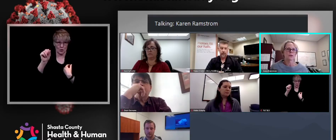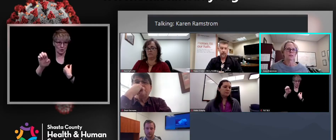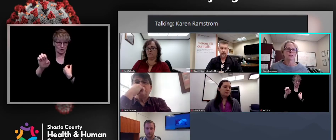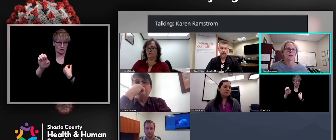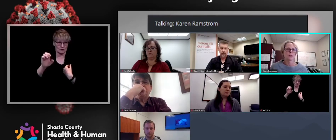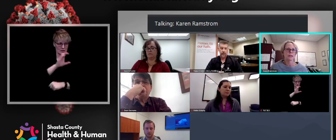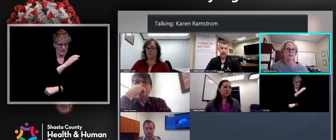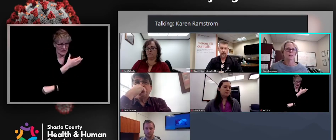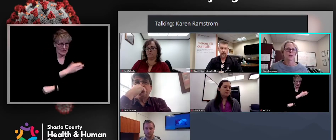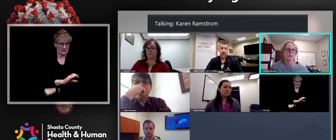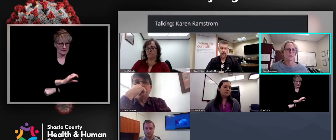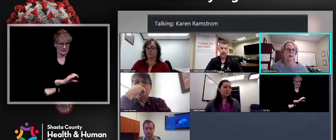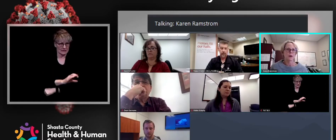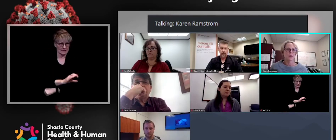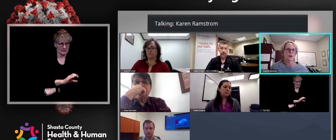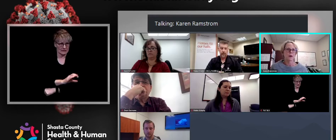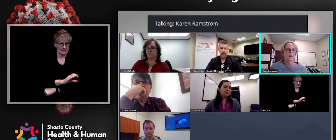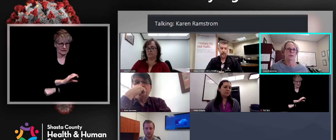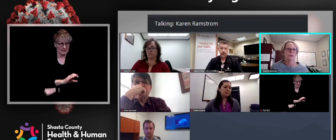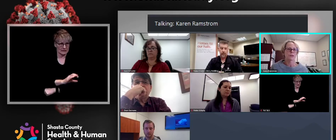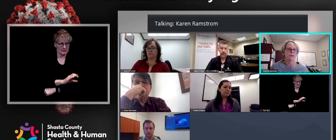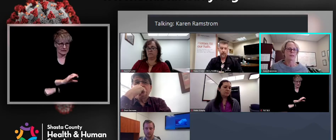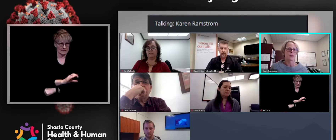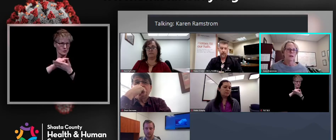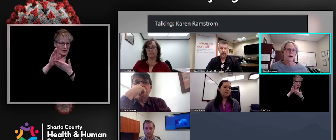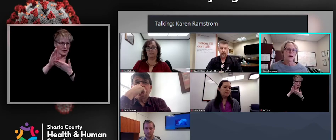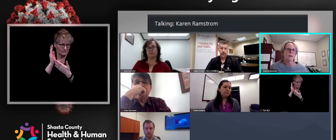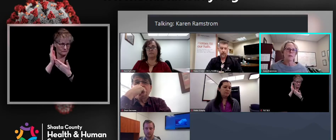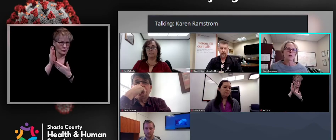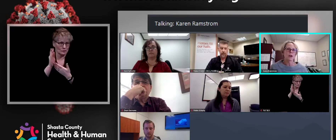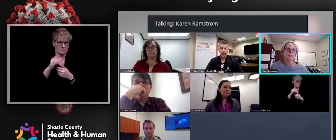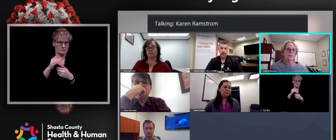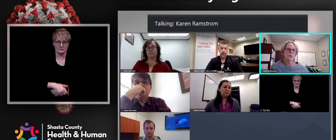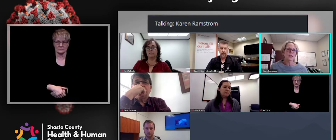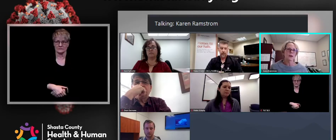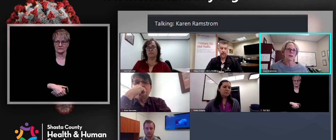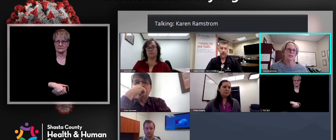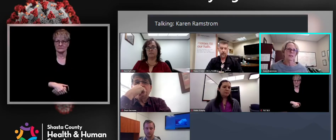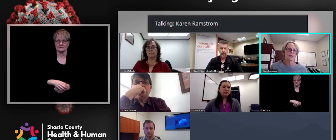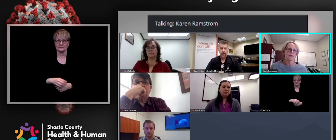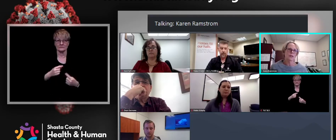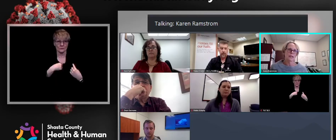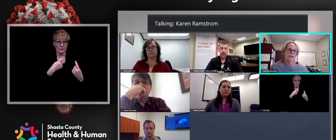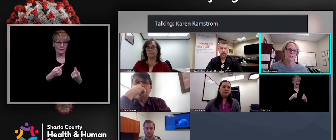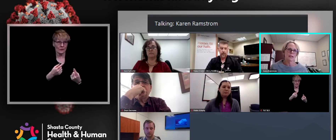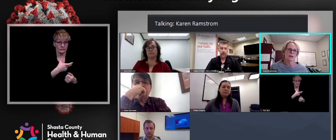dose clinics, primarily for our older adults, and we're also working on a series of clinics to get